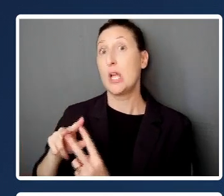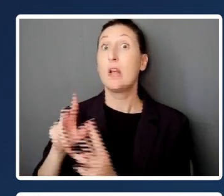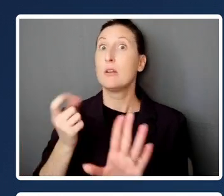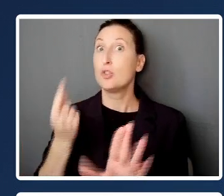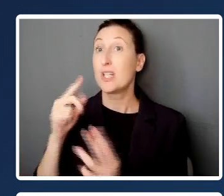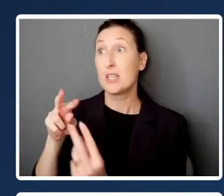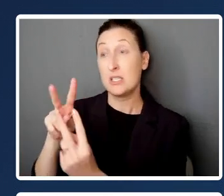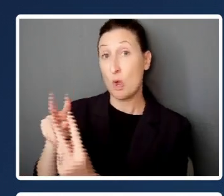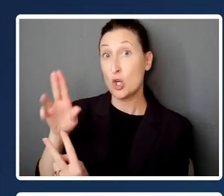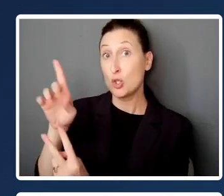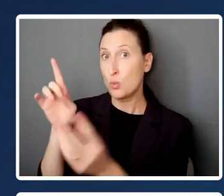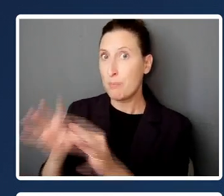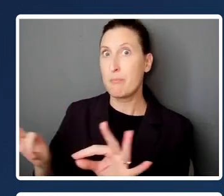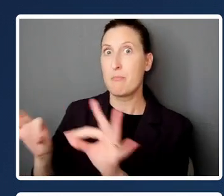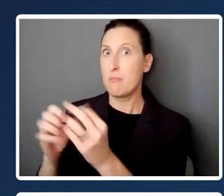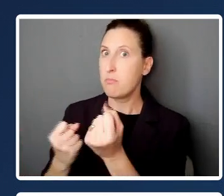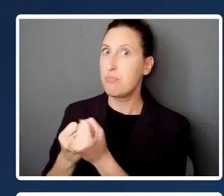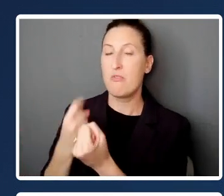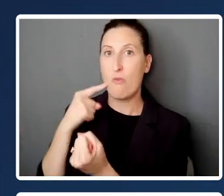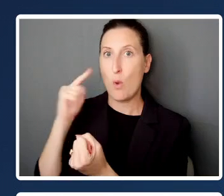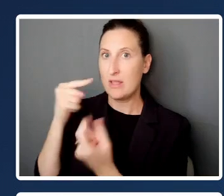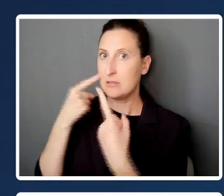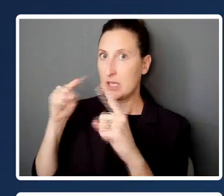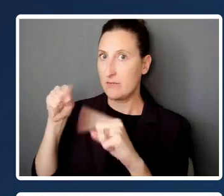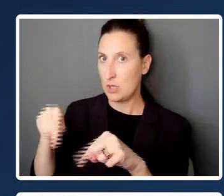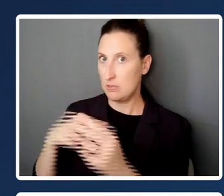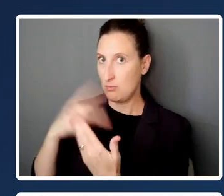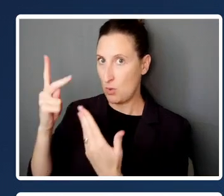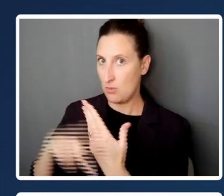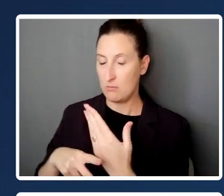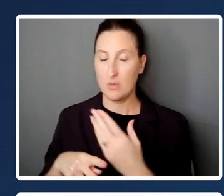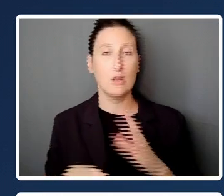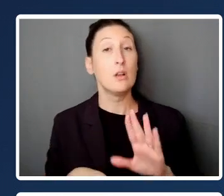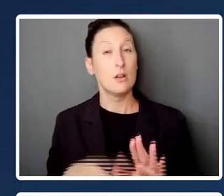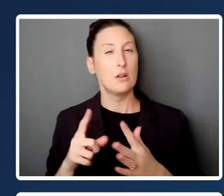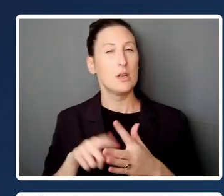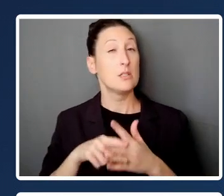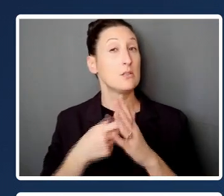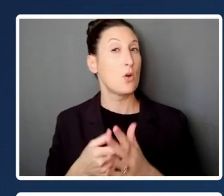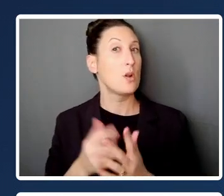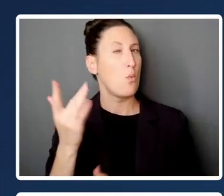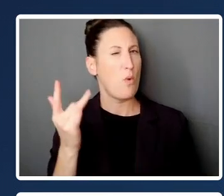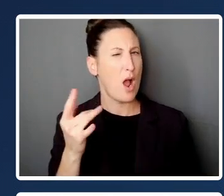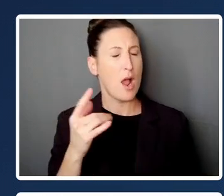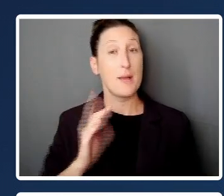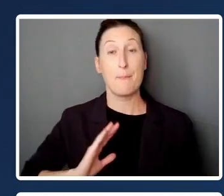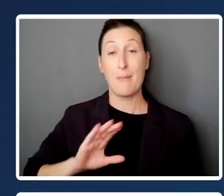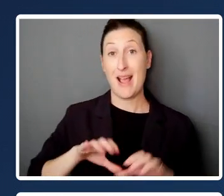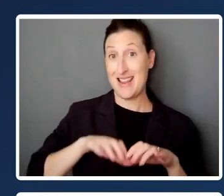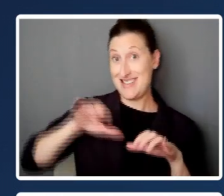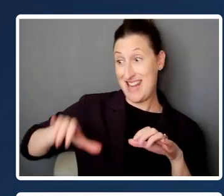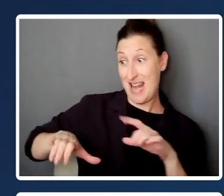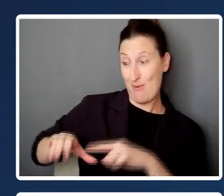So, it all started because my neighbor and good friend is the executive director of SchoolTalk.